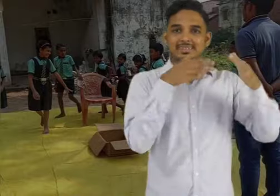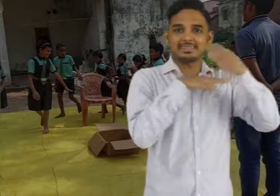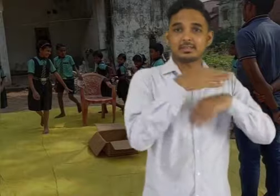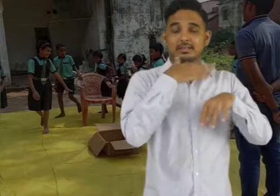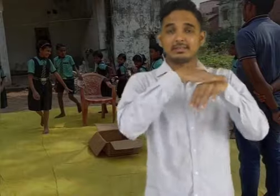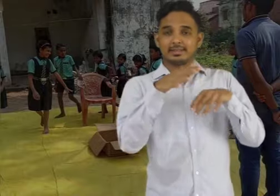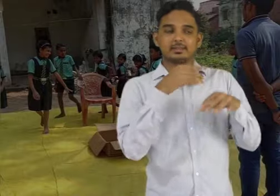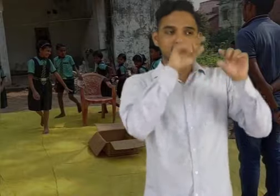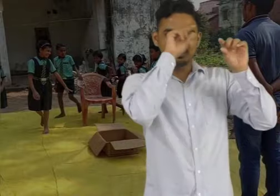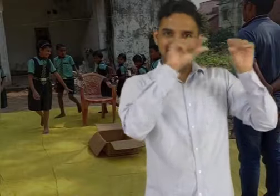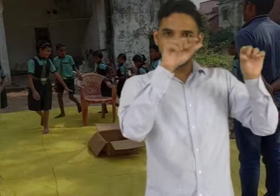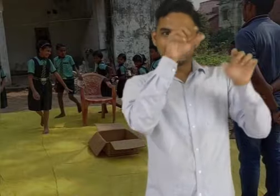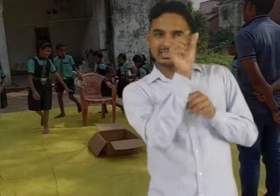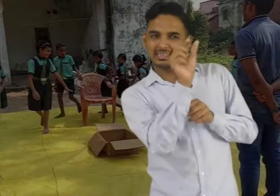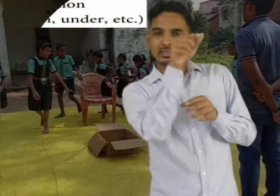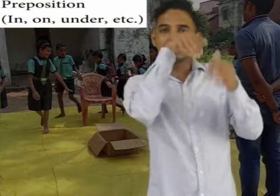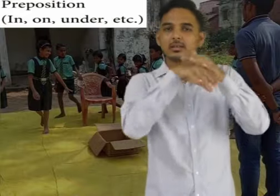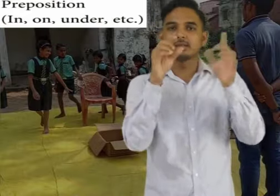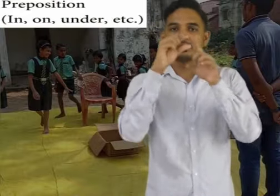ourselves